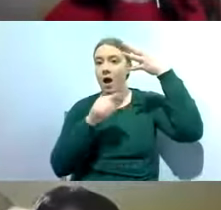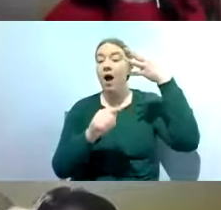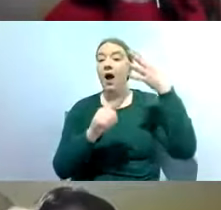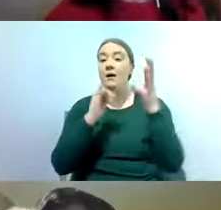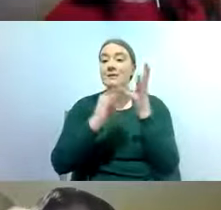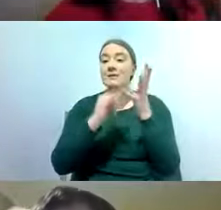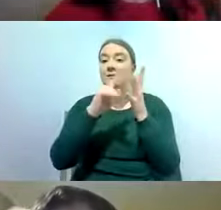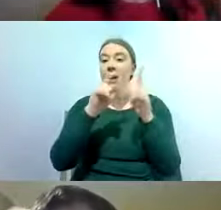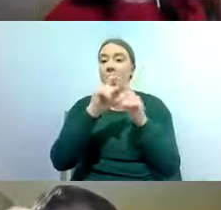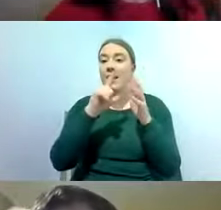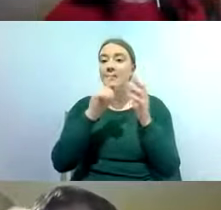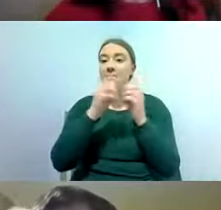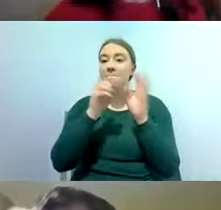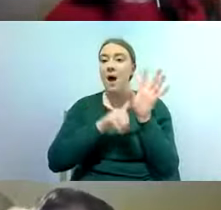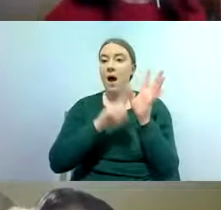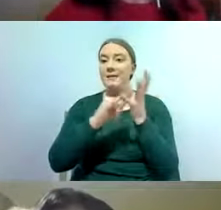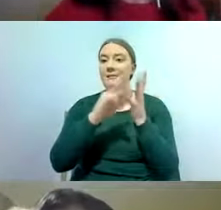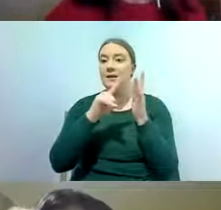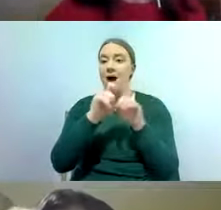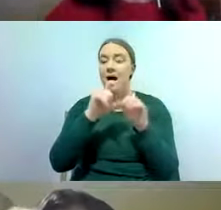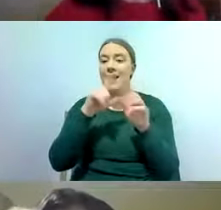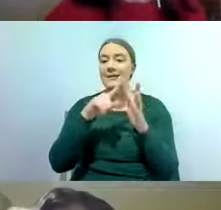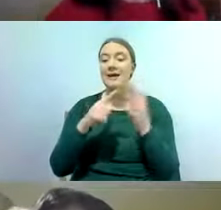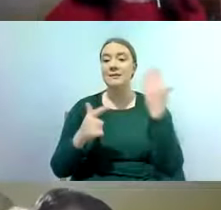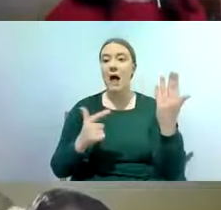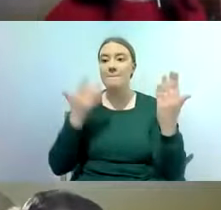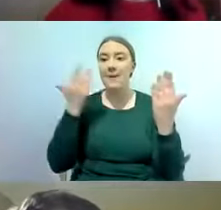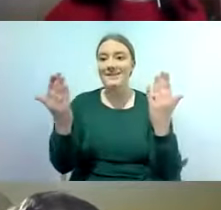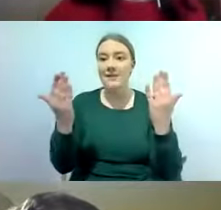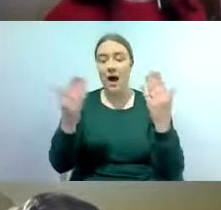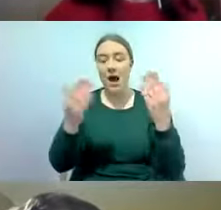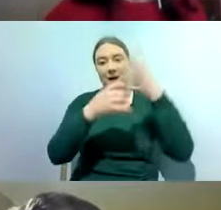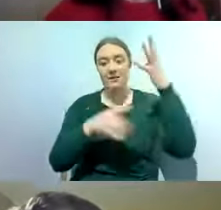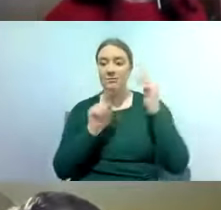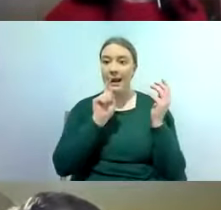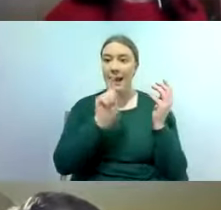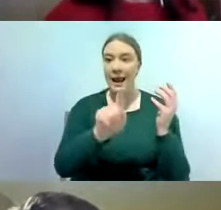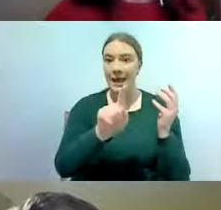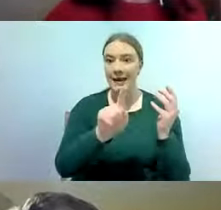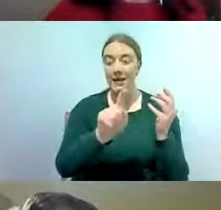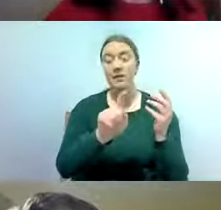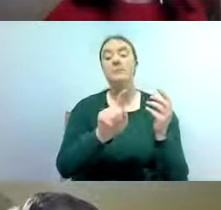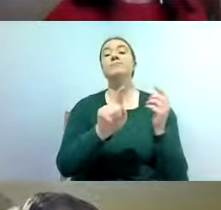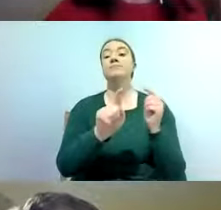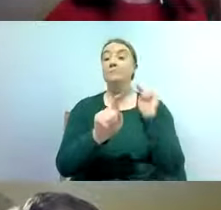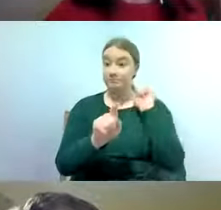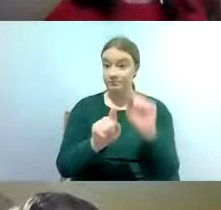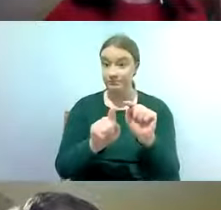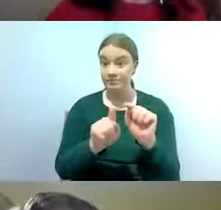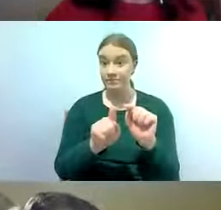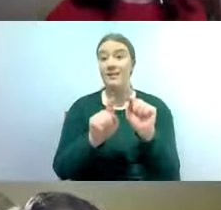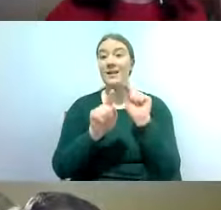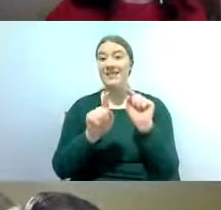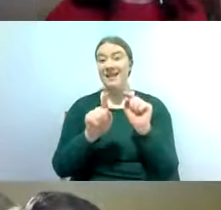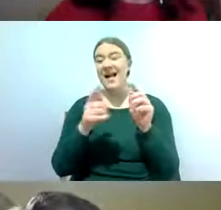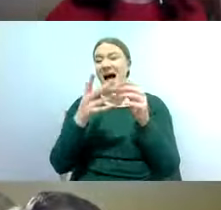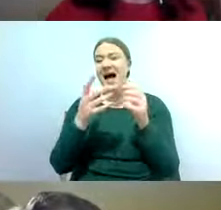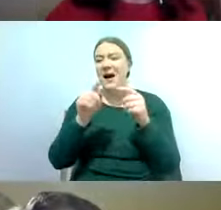mode and in the drop down menu once this is selected a little tick will appear next to it